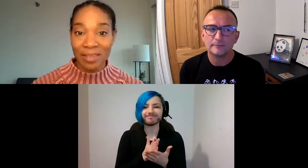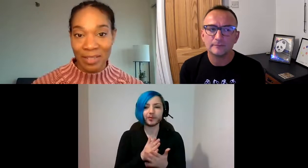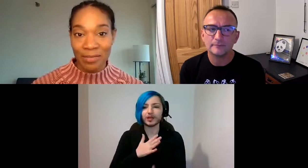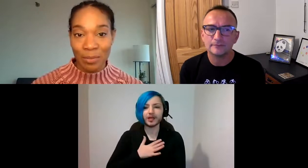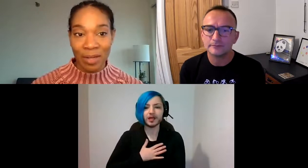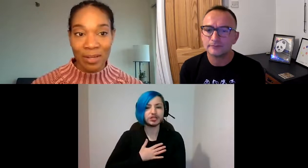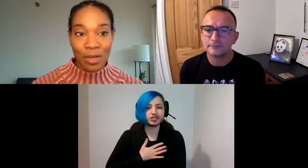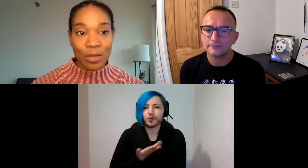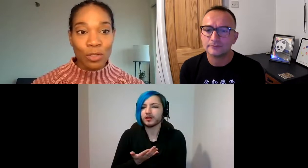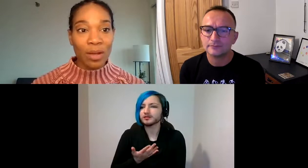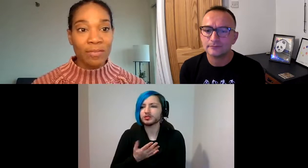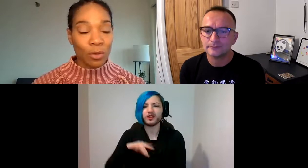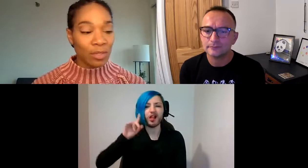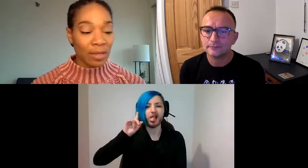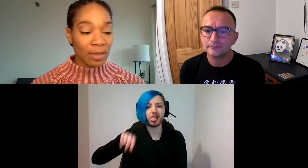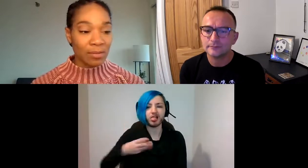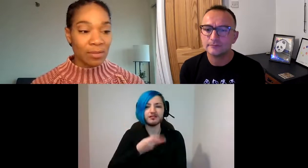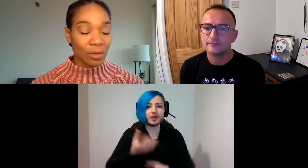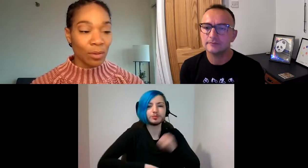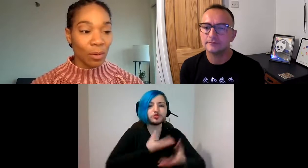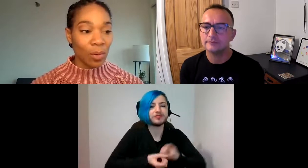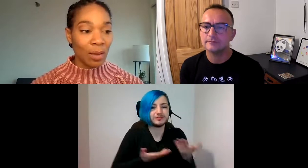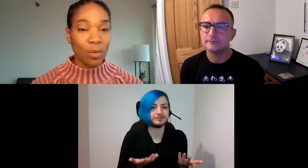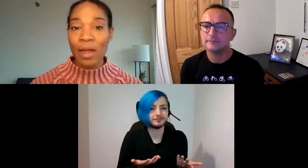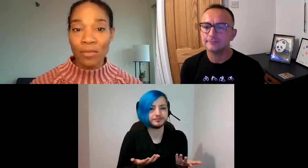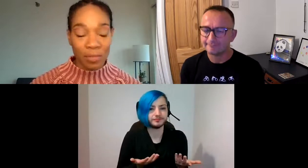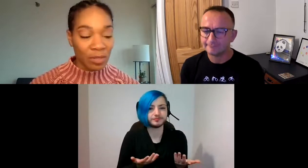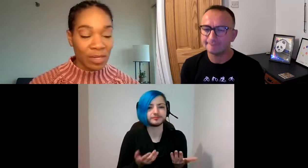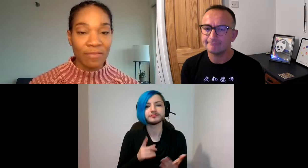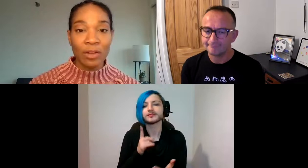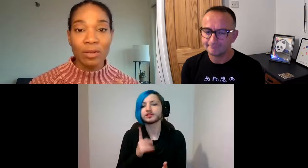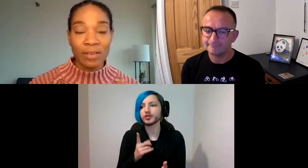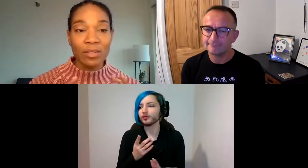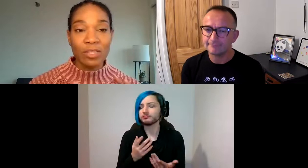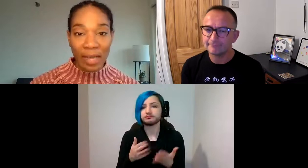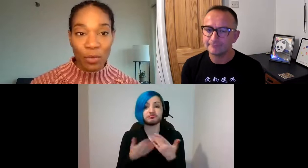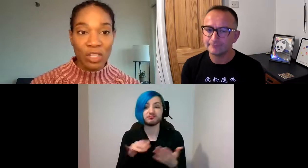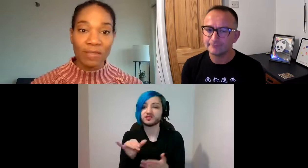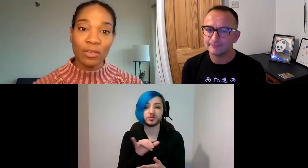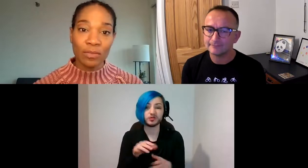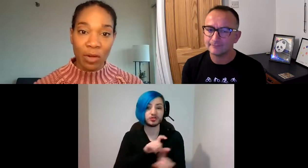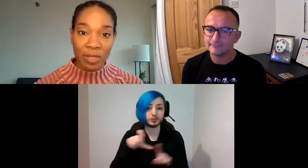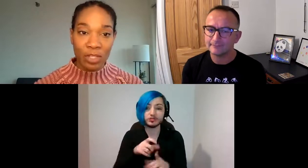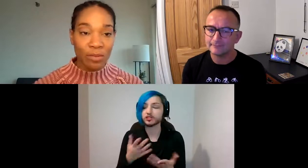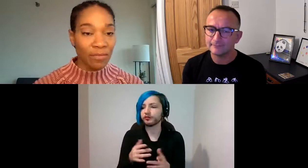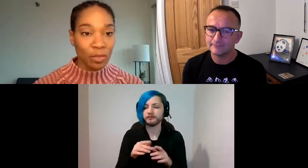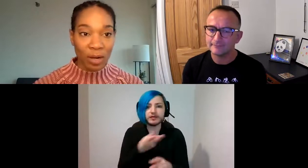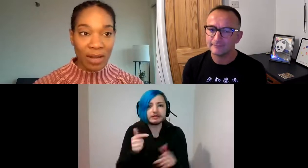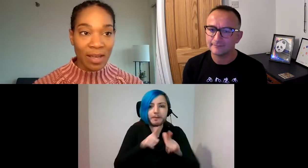is_the language you want to use, that is valid, but there is also others in the community, wherever you